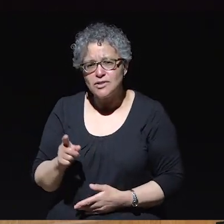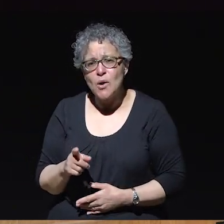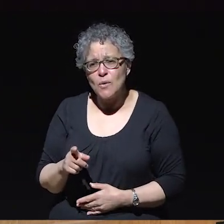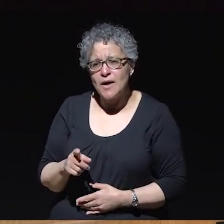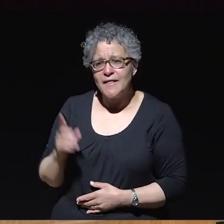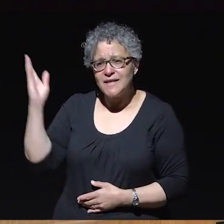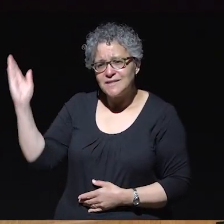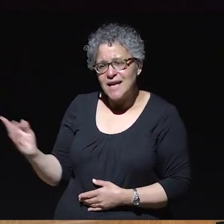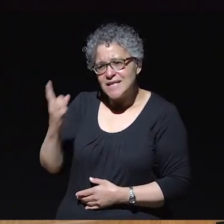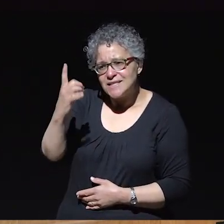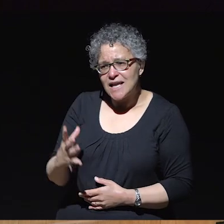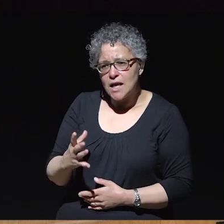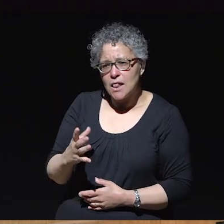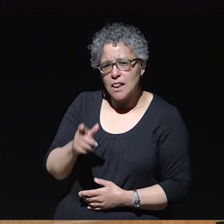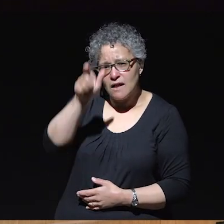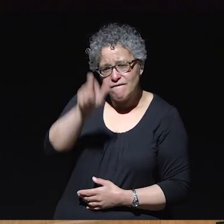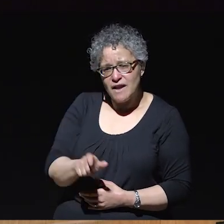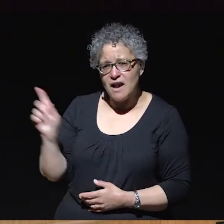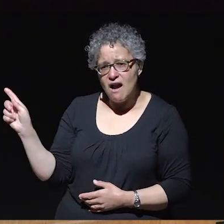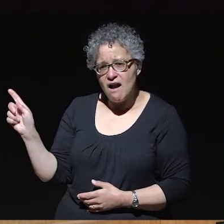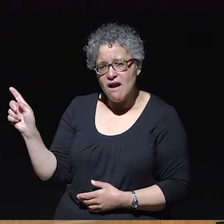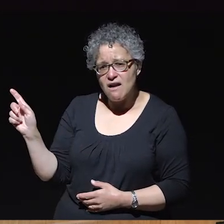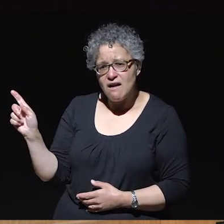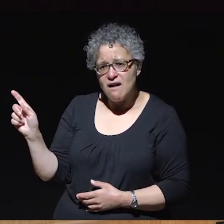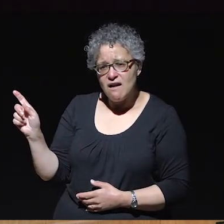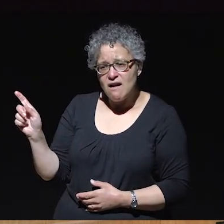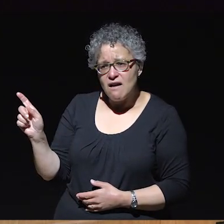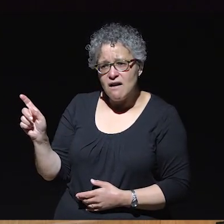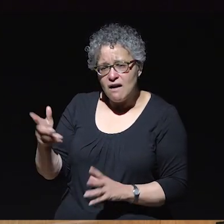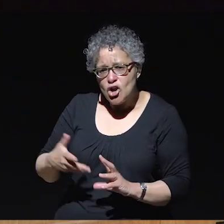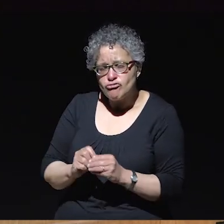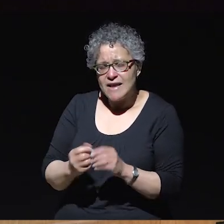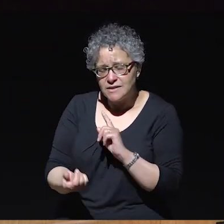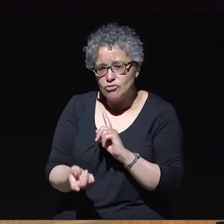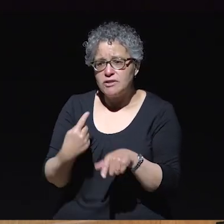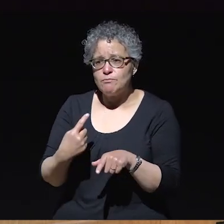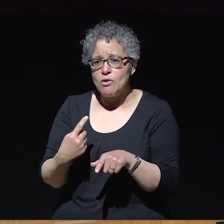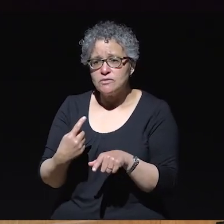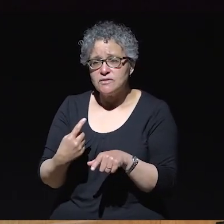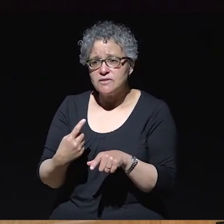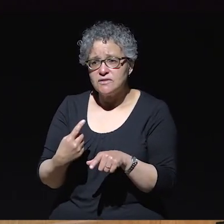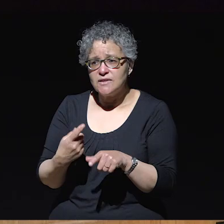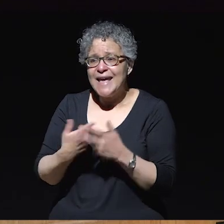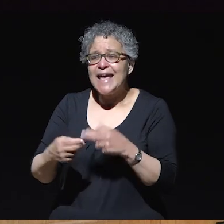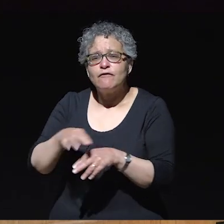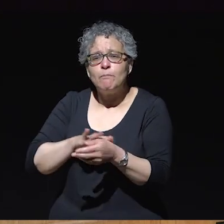that really provoked a response that perhaps might not have happened had 'The Blue Boy' been sold at any other time.